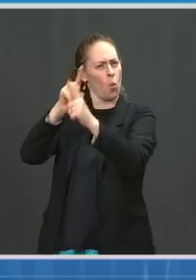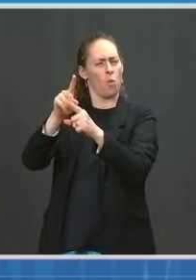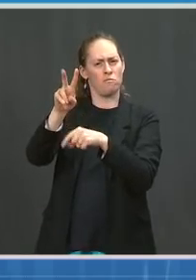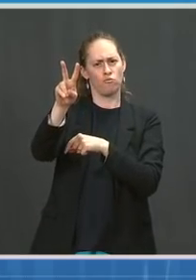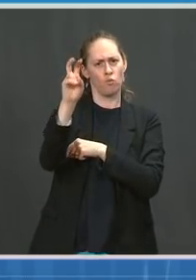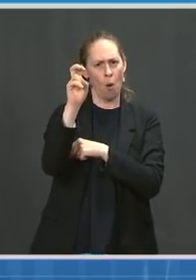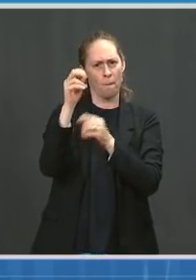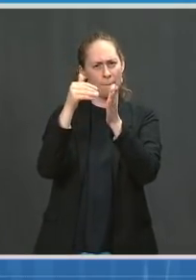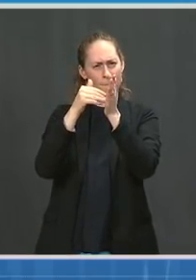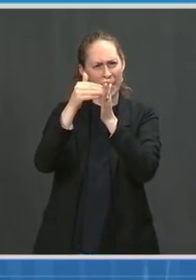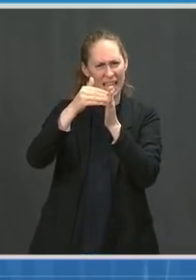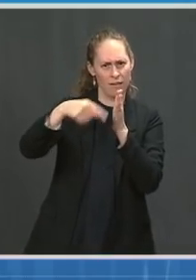by his 100th day in office.